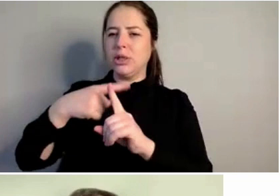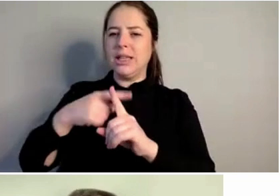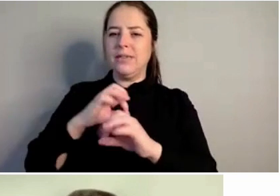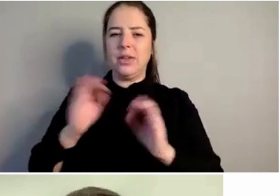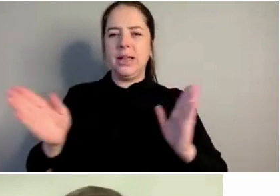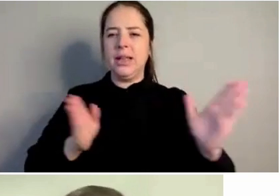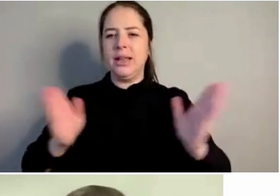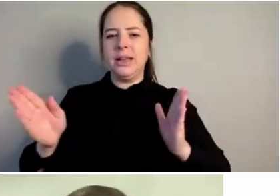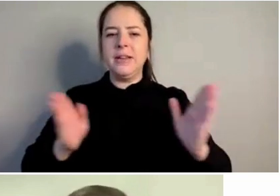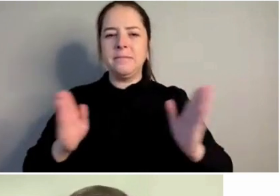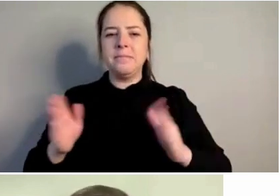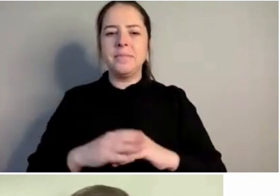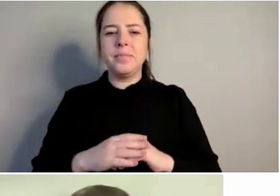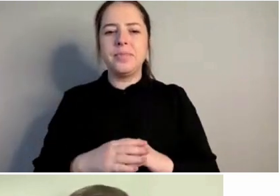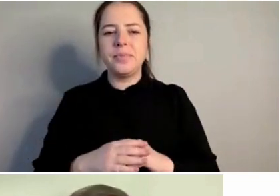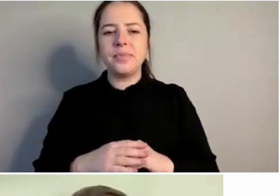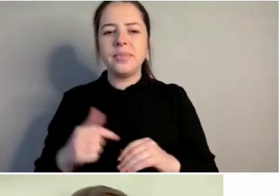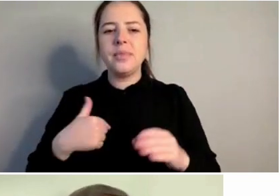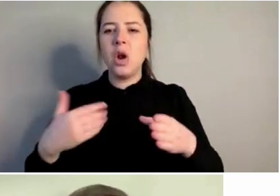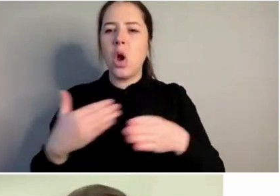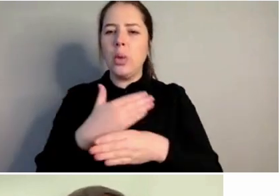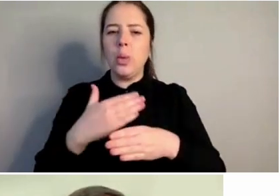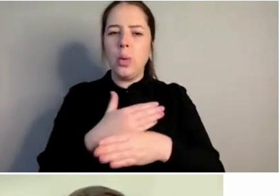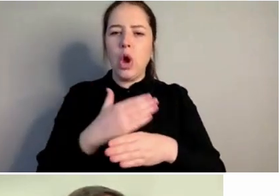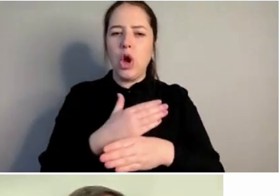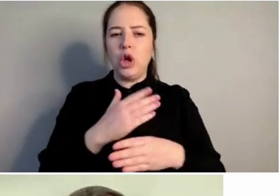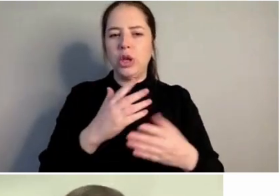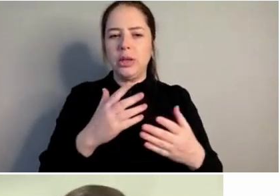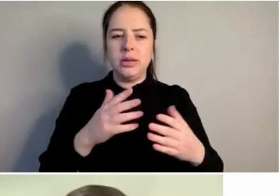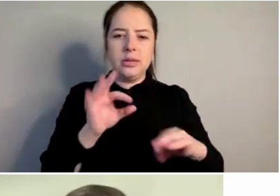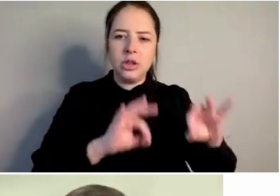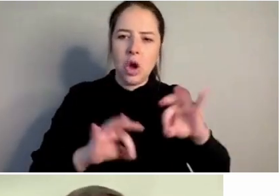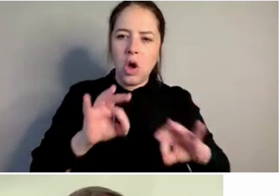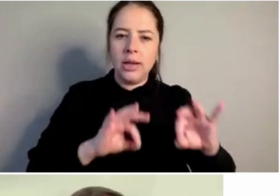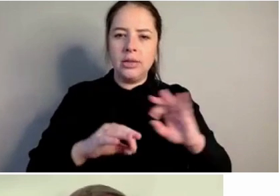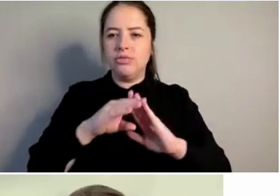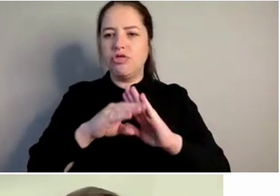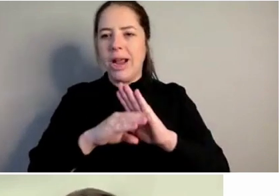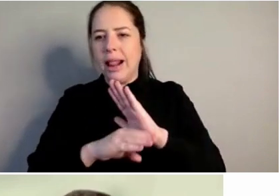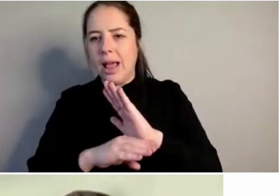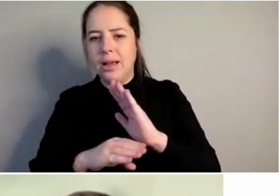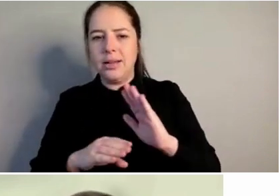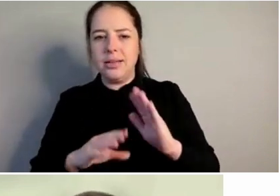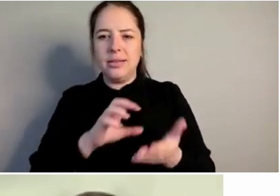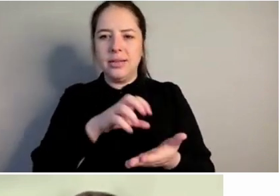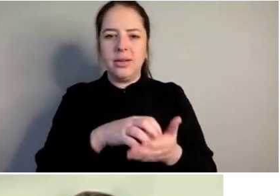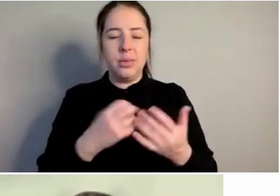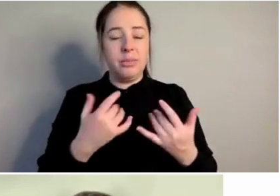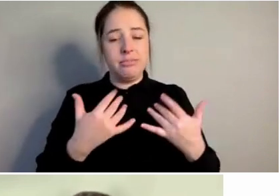I work in a partly scientific, partly regulatory place, which it may not surprise you, has a fair number of neurodiverse people.